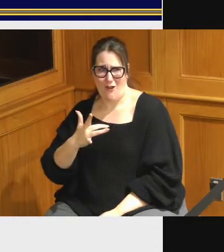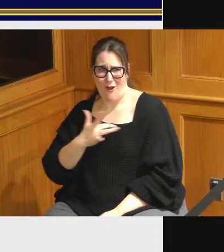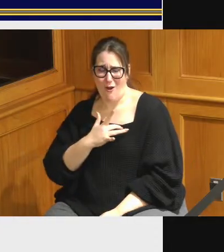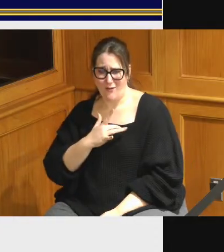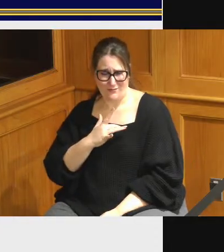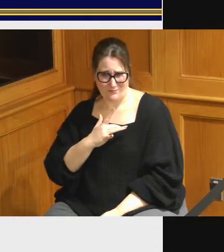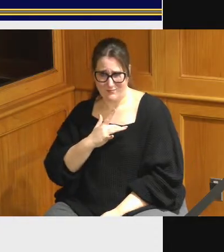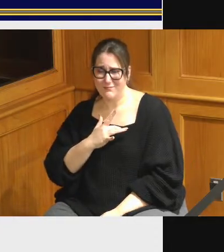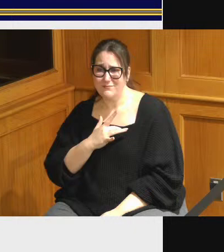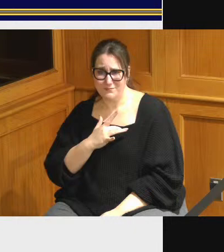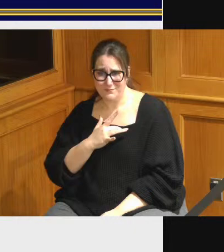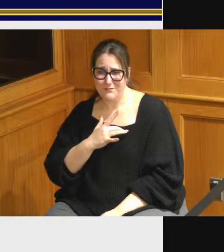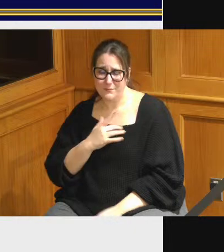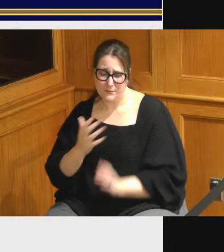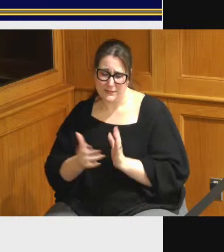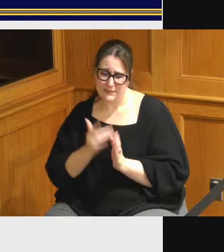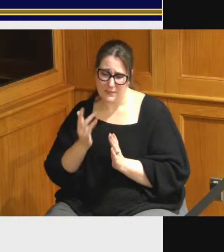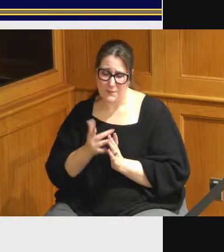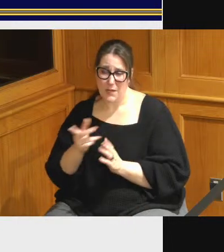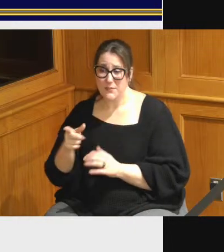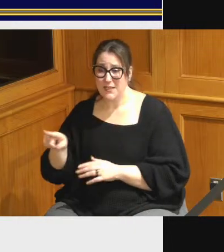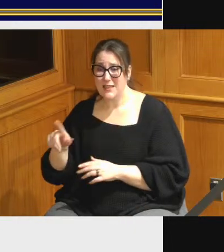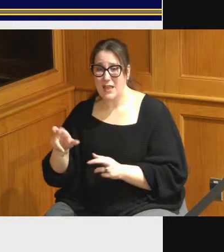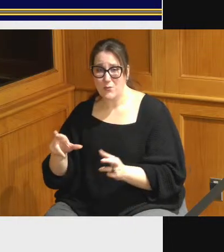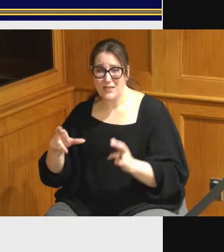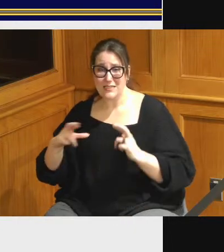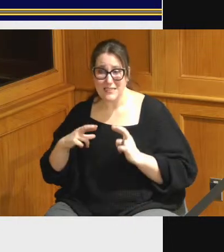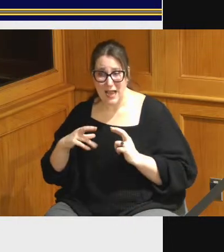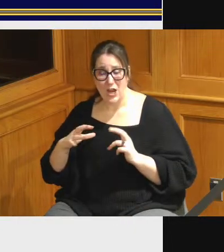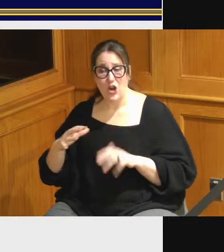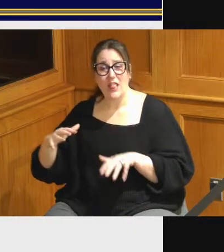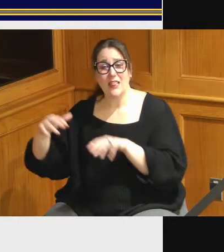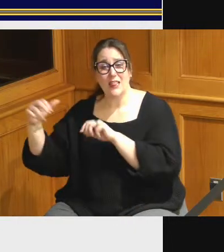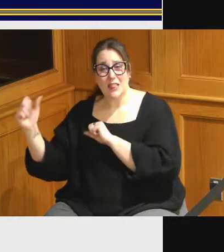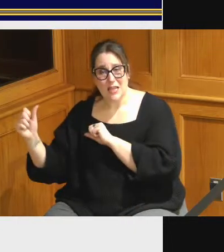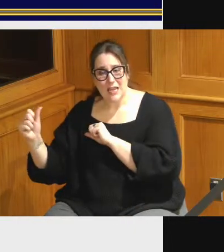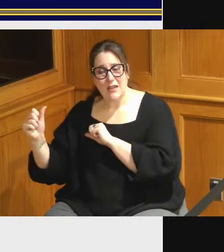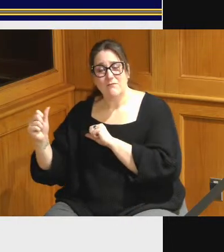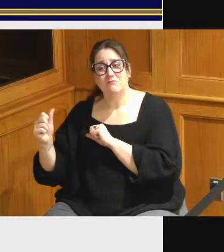but sometimes, you know, when they retire and so forth and leave, there are ways we can evaluate